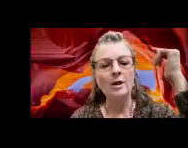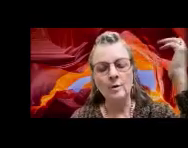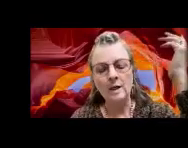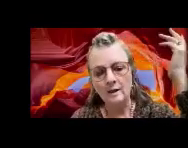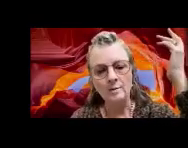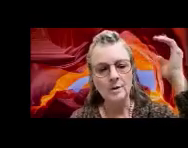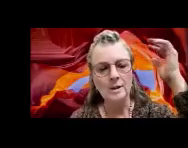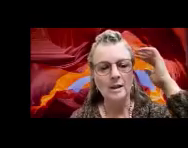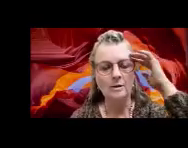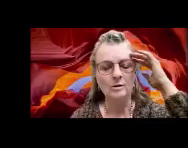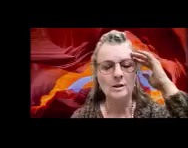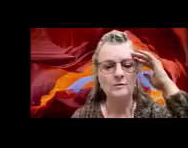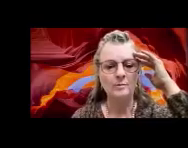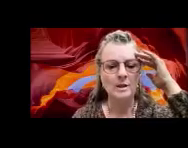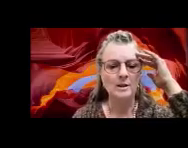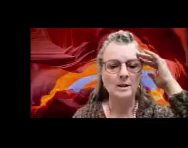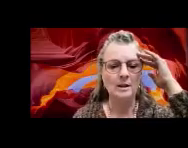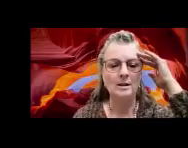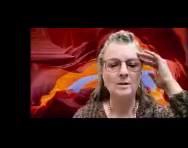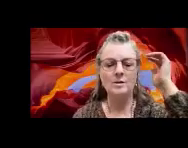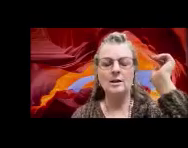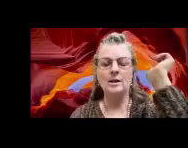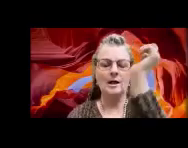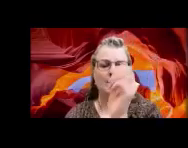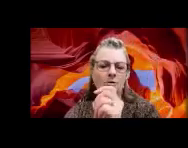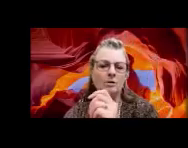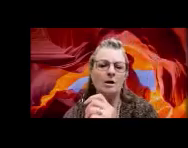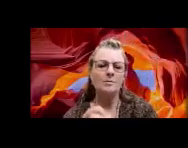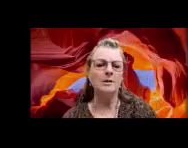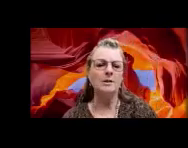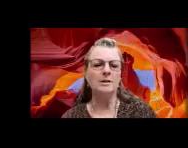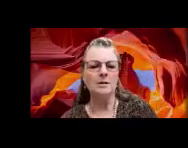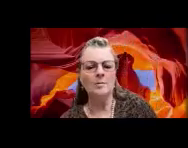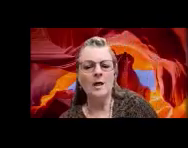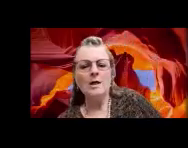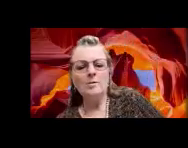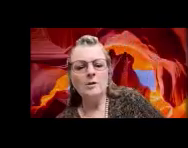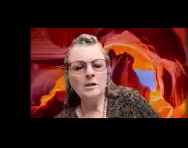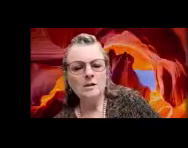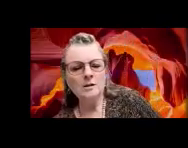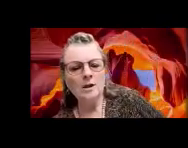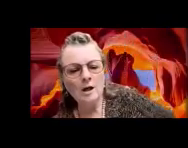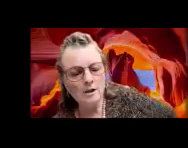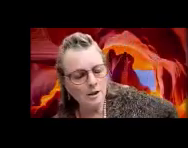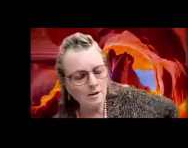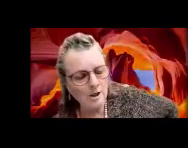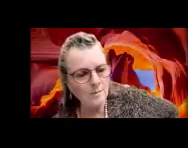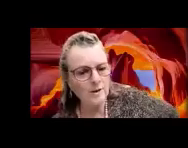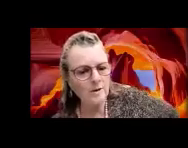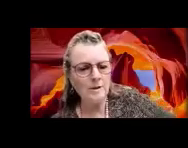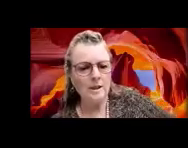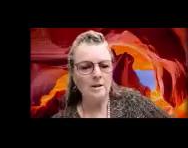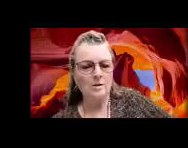300% increase from this study, and this was in the Kaiser hospital system, which is large and across multiple states. So